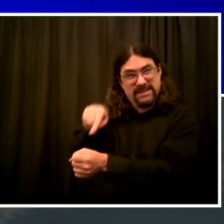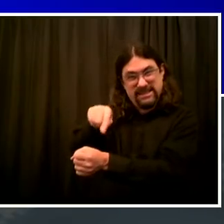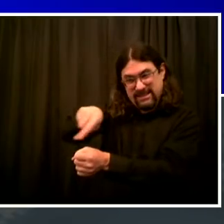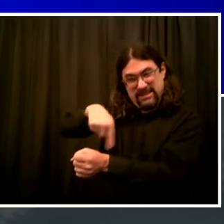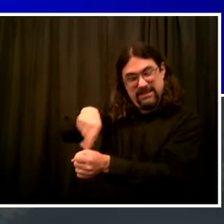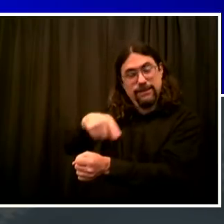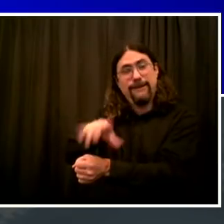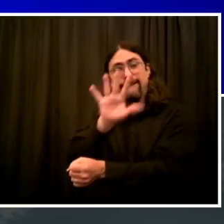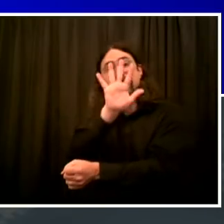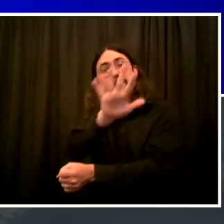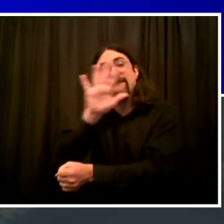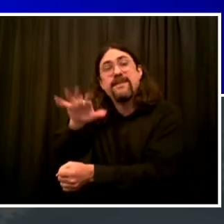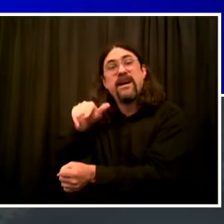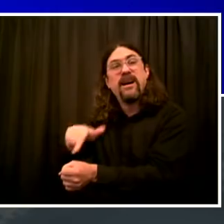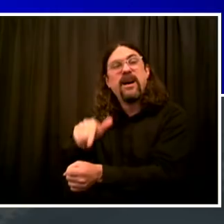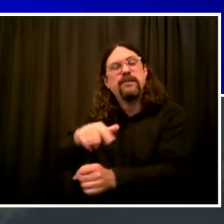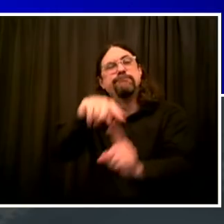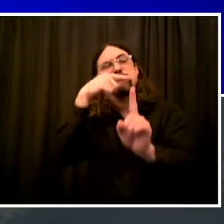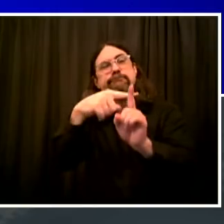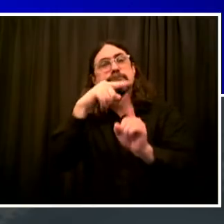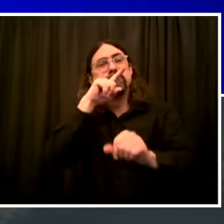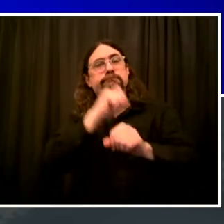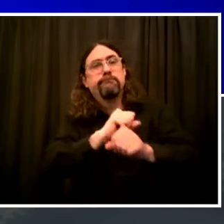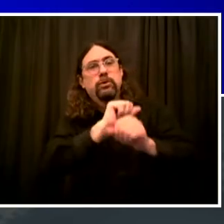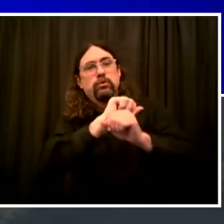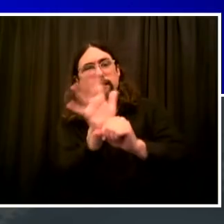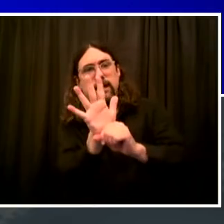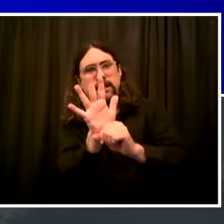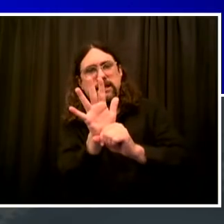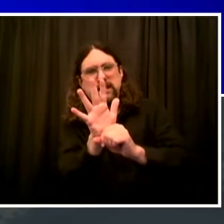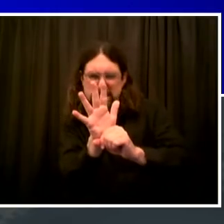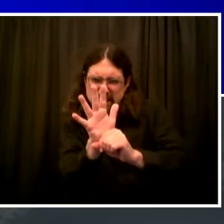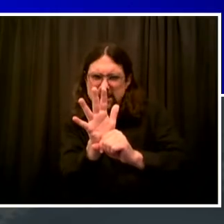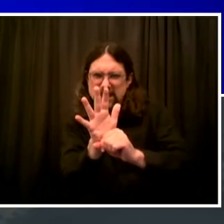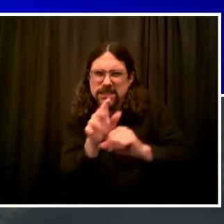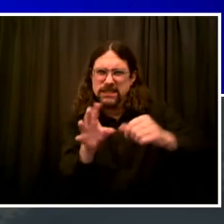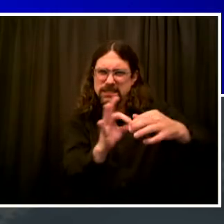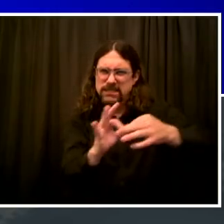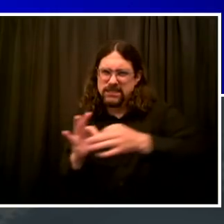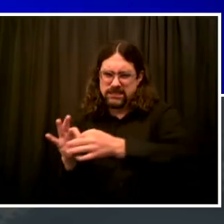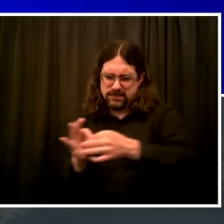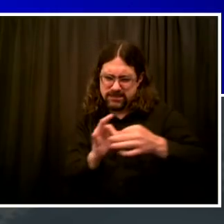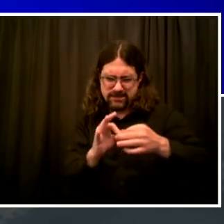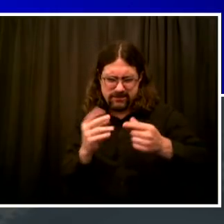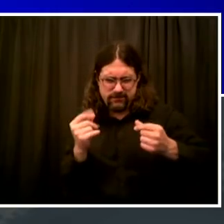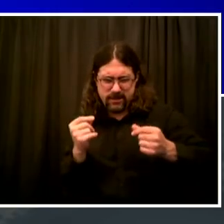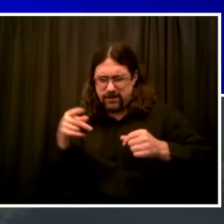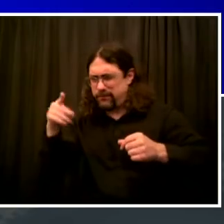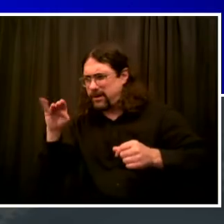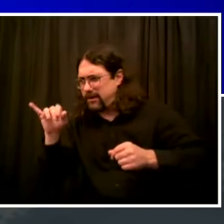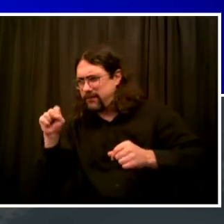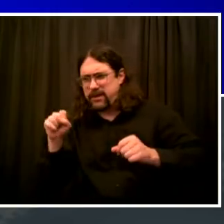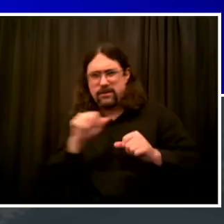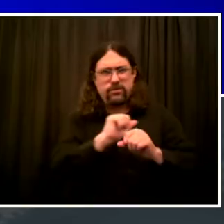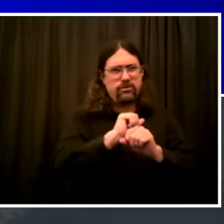THE POSITIVE FOR COVID-19 OR ANTIBOIEDS.